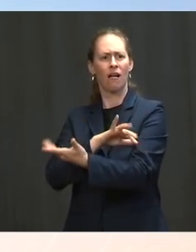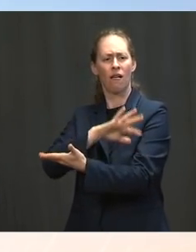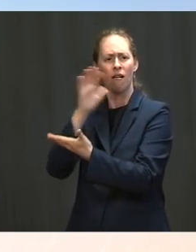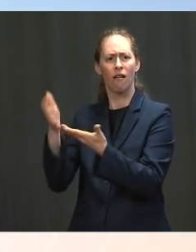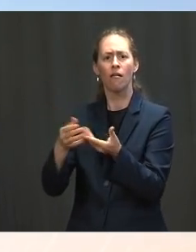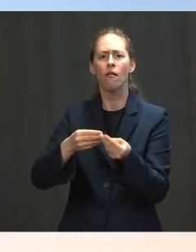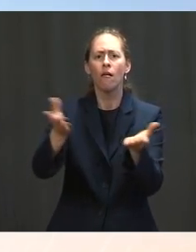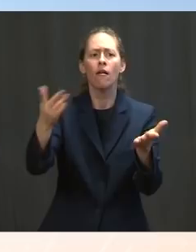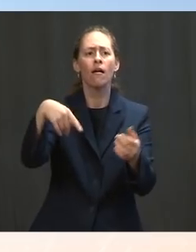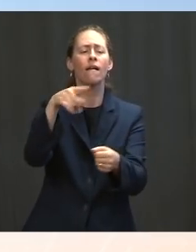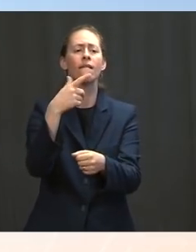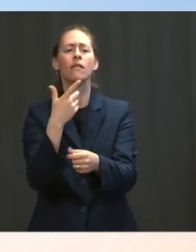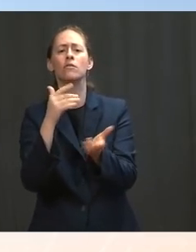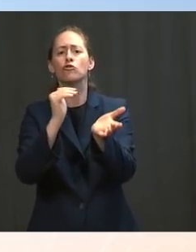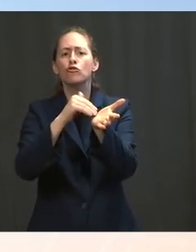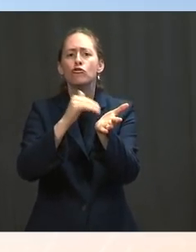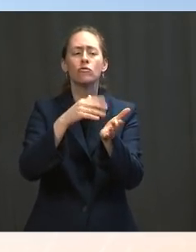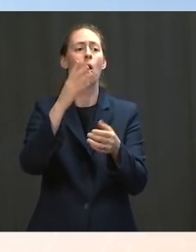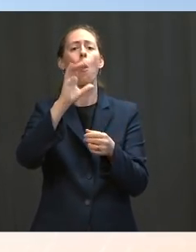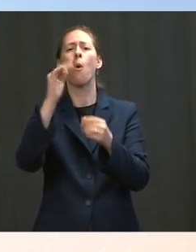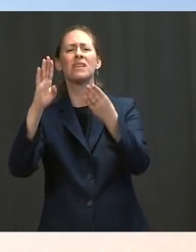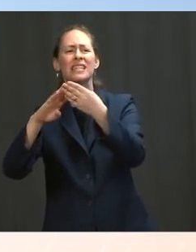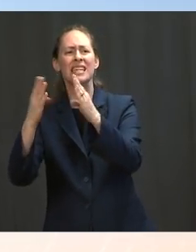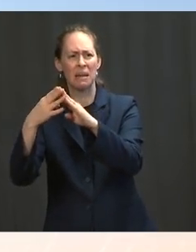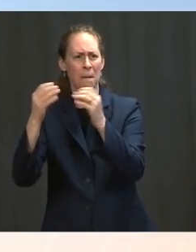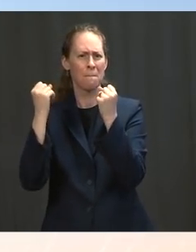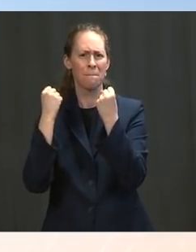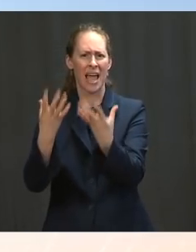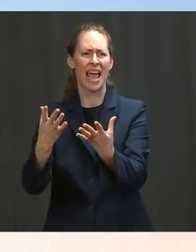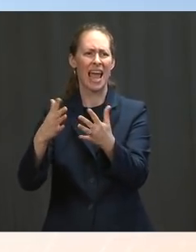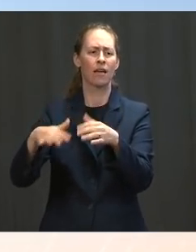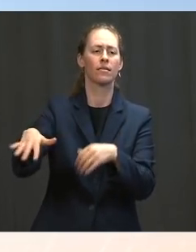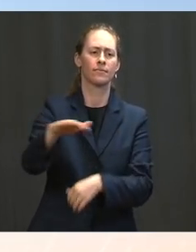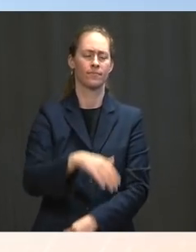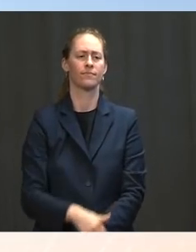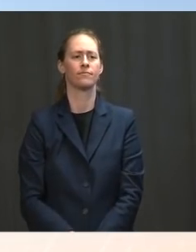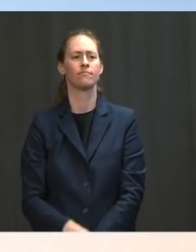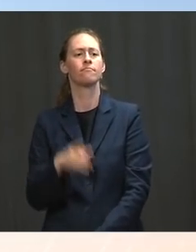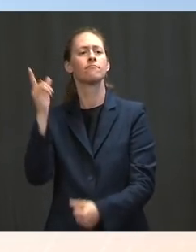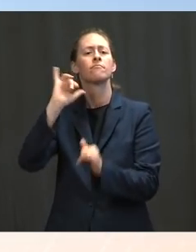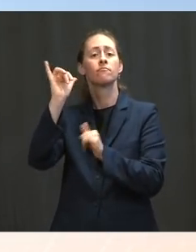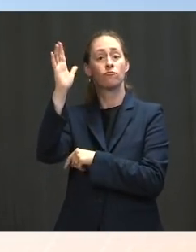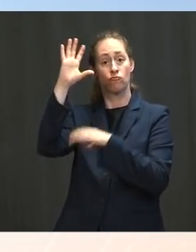The President will outline five areas his team is focused on to get more Americans vaccinated.